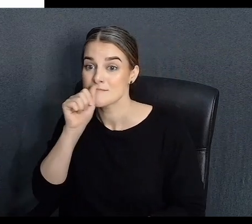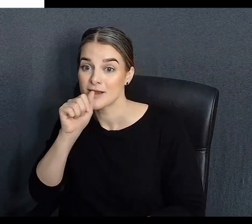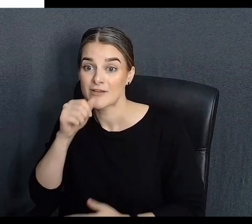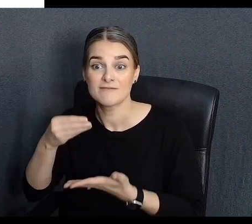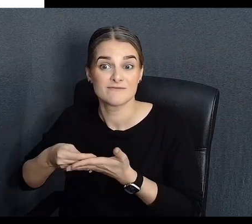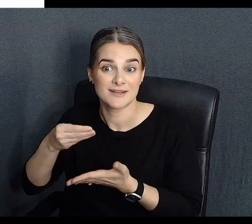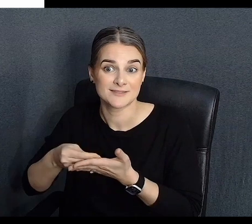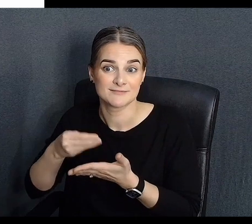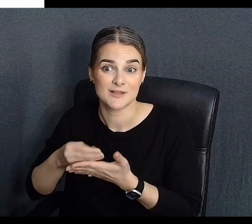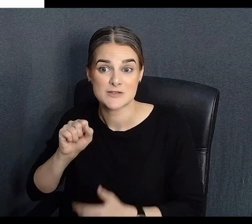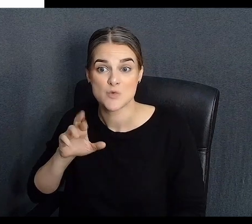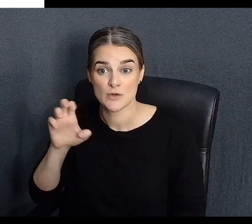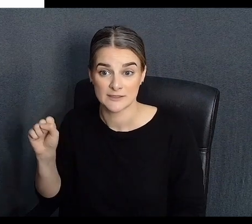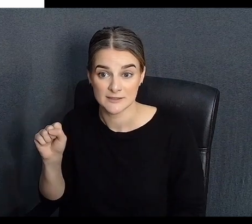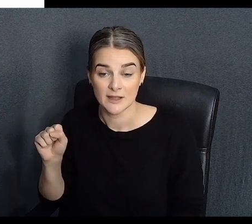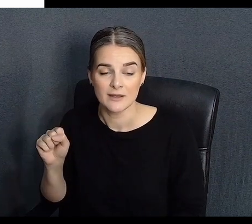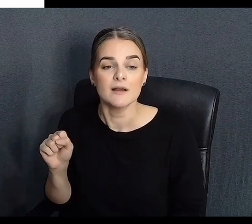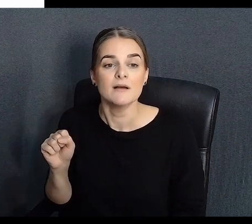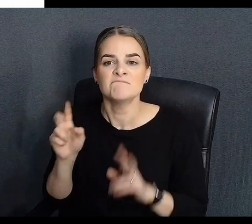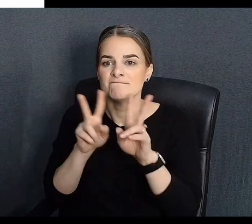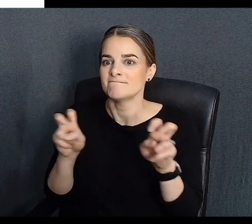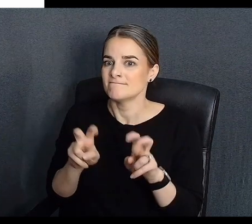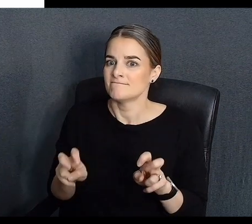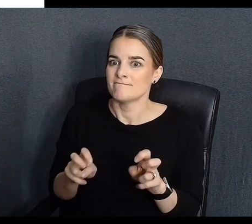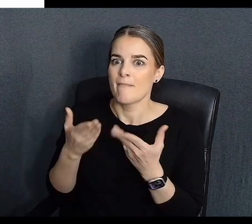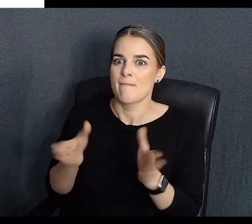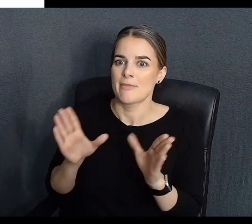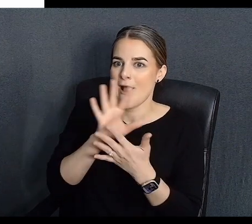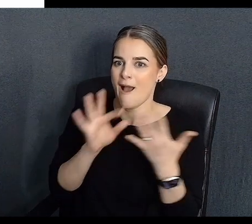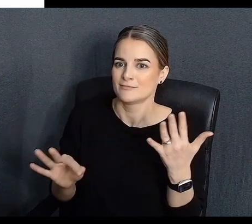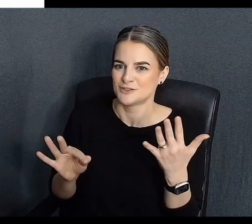into some public options that might be available for a person.